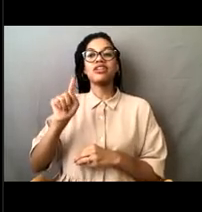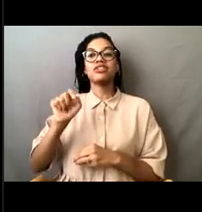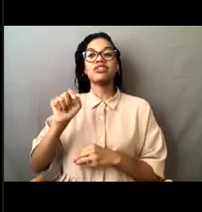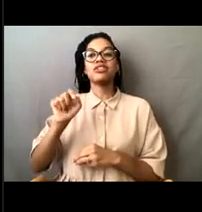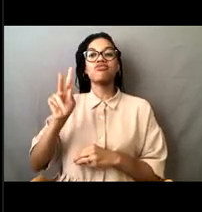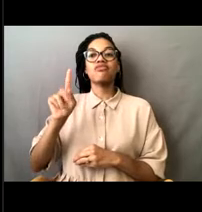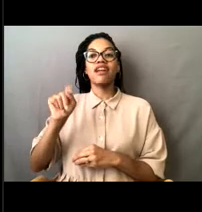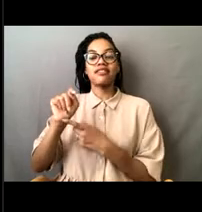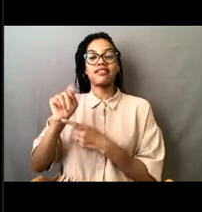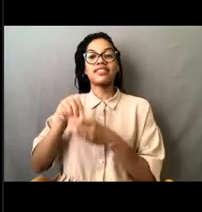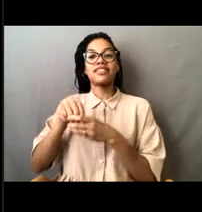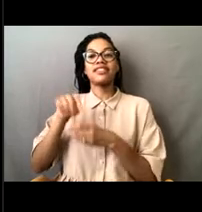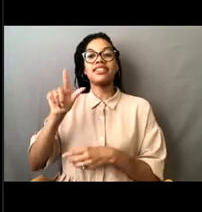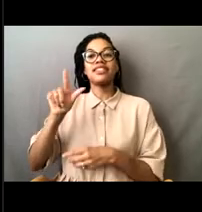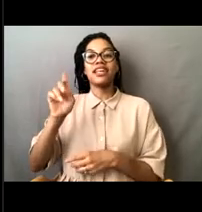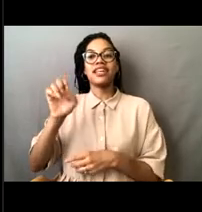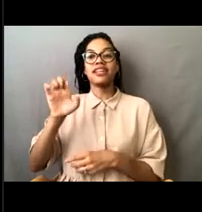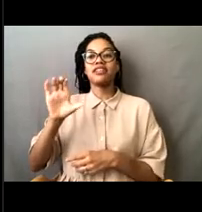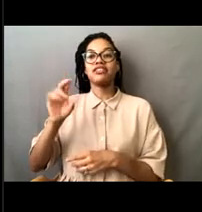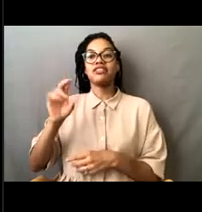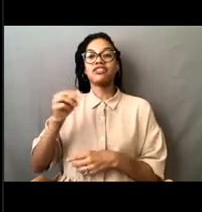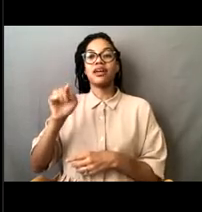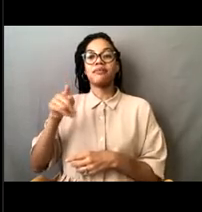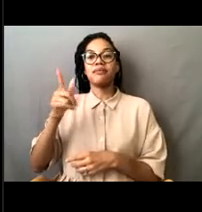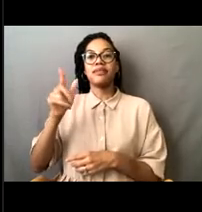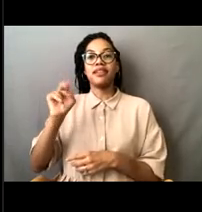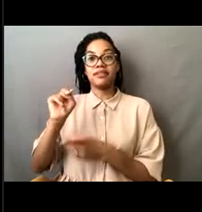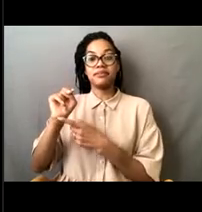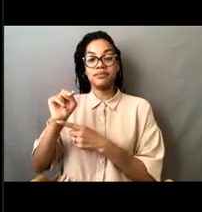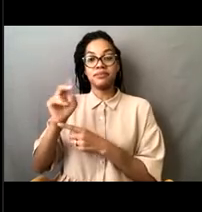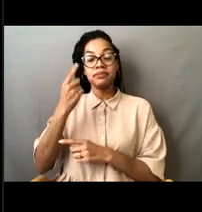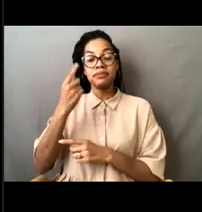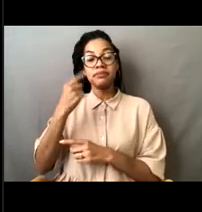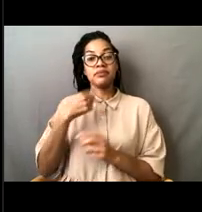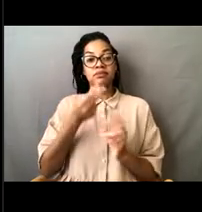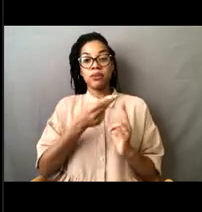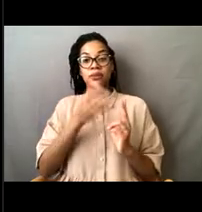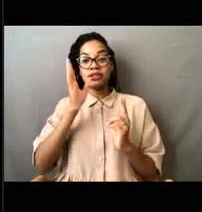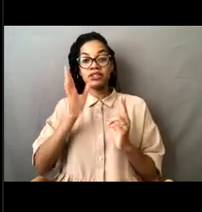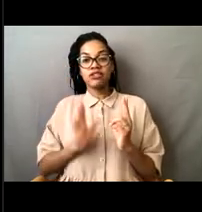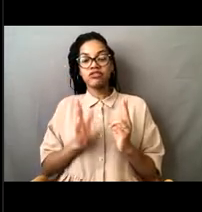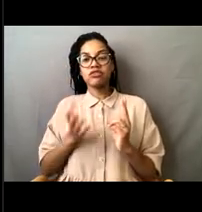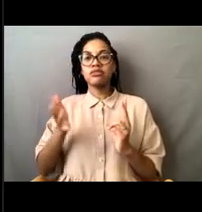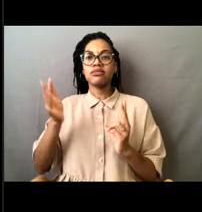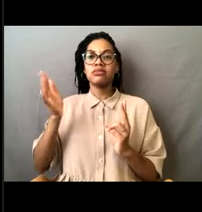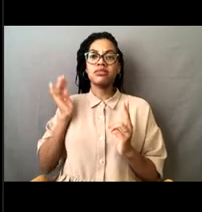from the traditional lands of Native communities who have substantial traditional and local knowledge